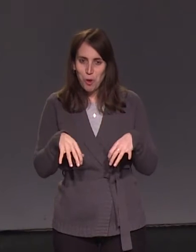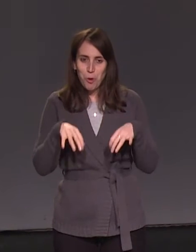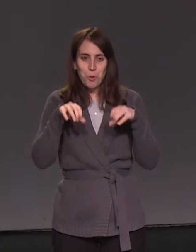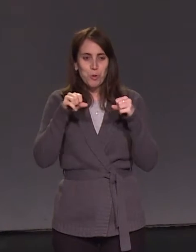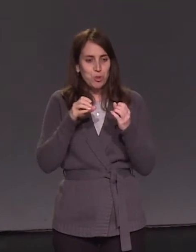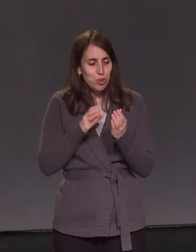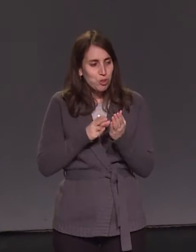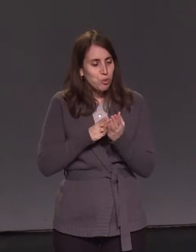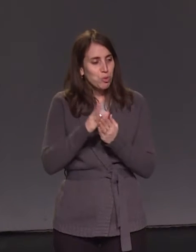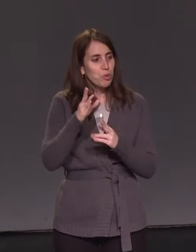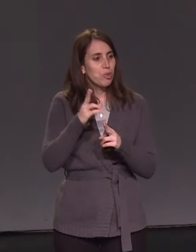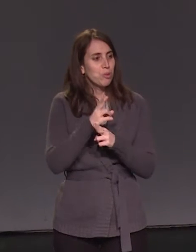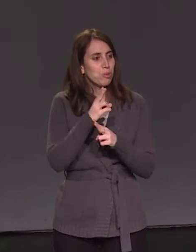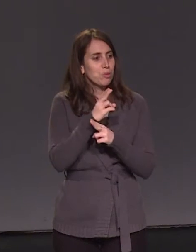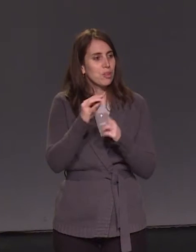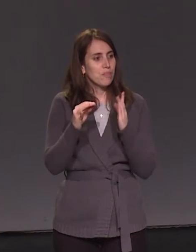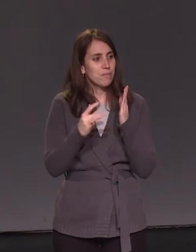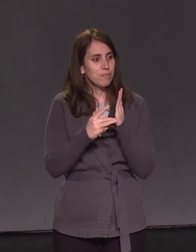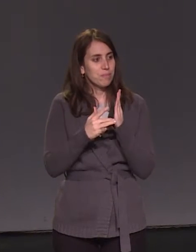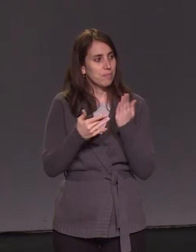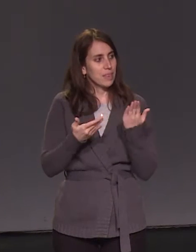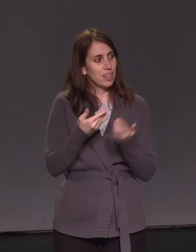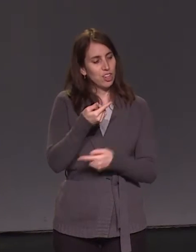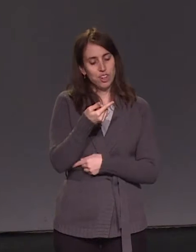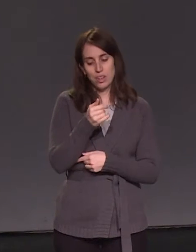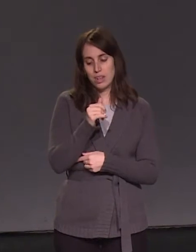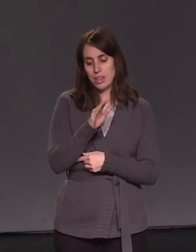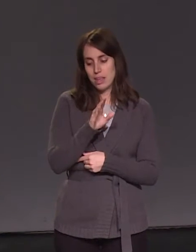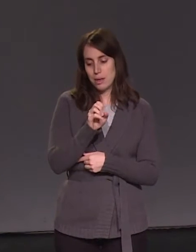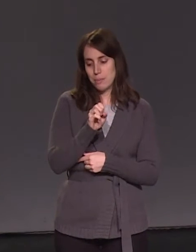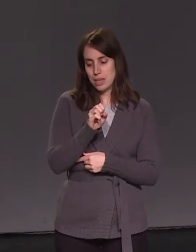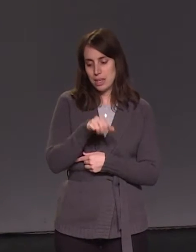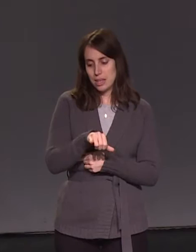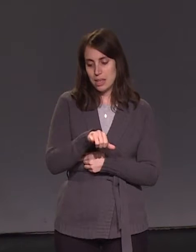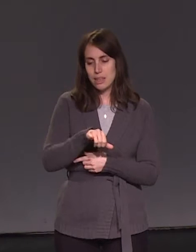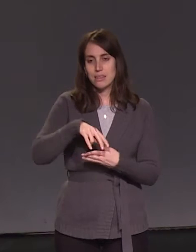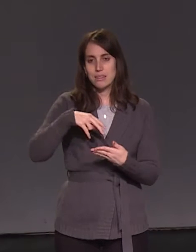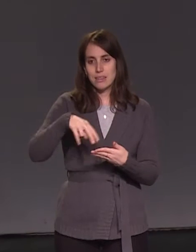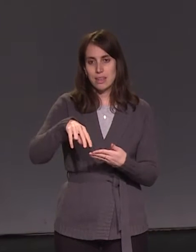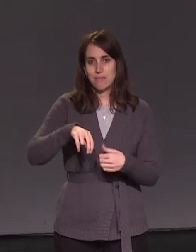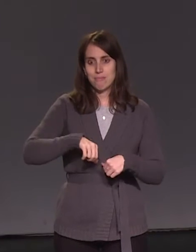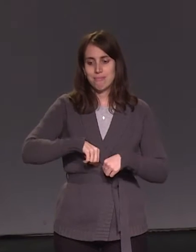Here at Gibney Dance we are really proud to have received a three-year grant from the